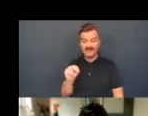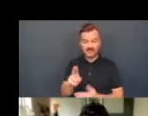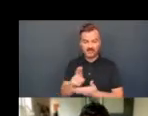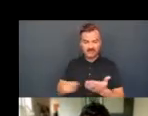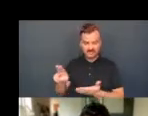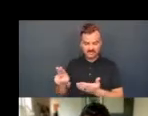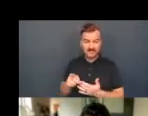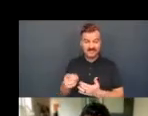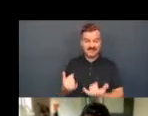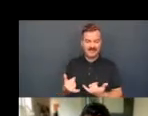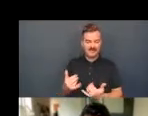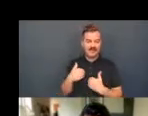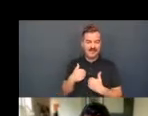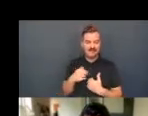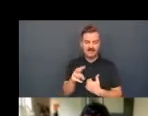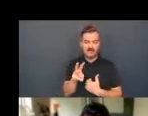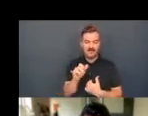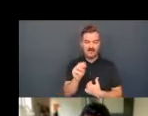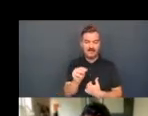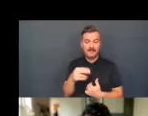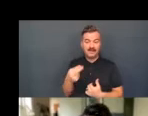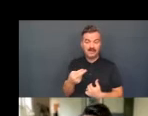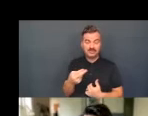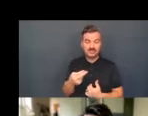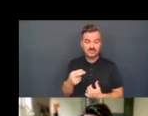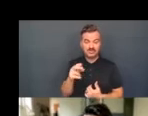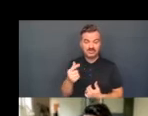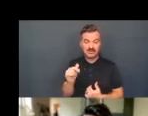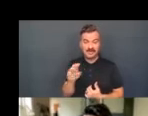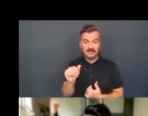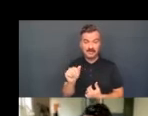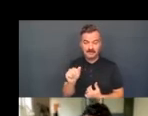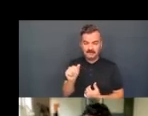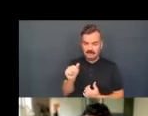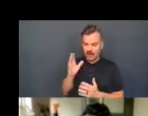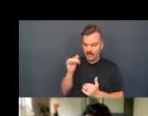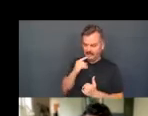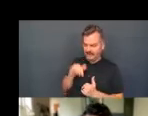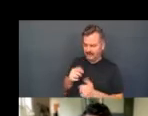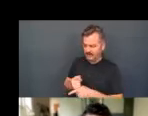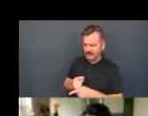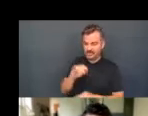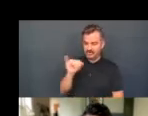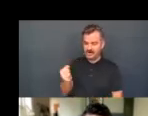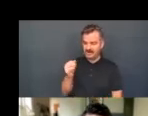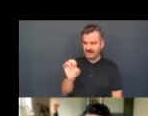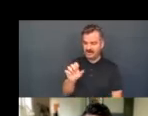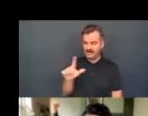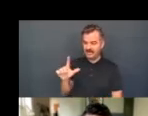currently holds the William H. dilemma. I hope I'm saying that correctly, j e Ll e M